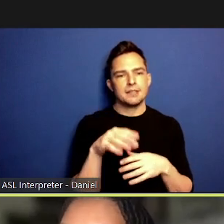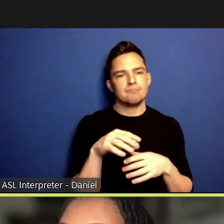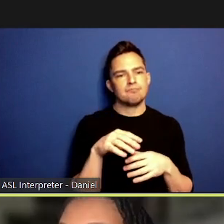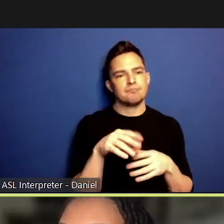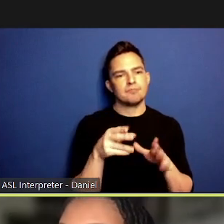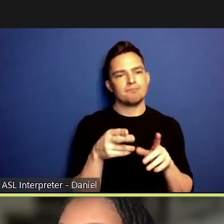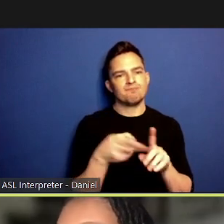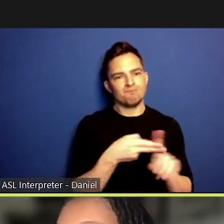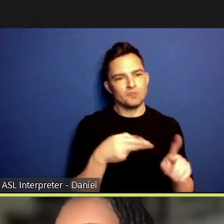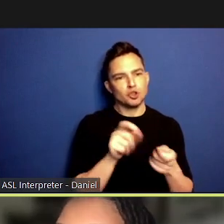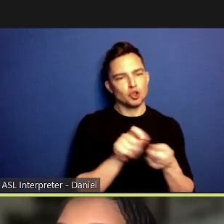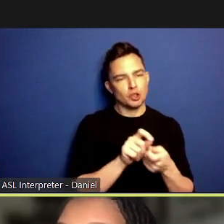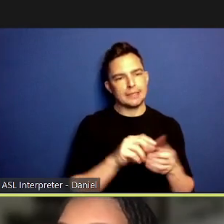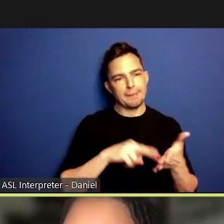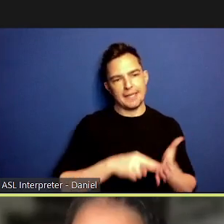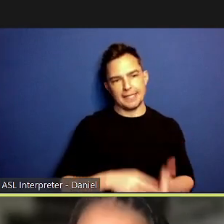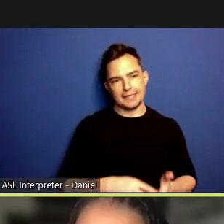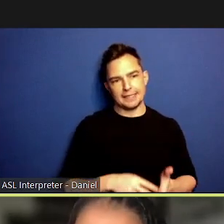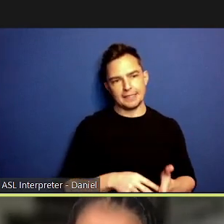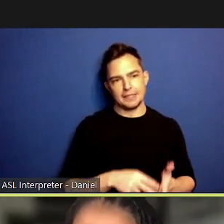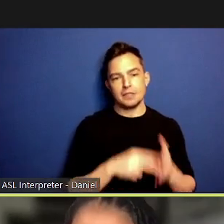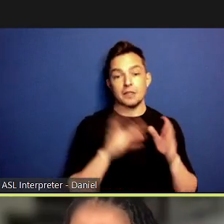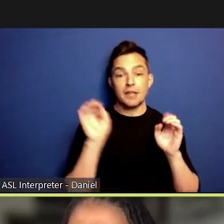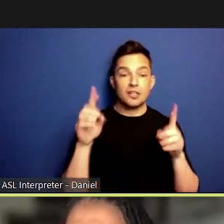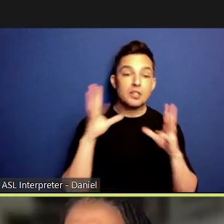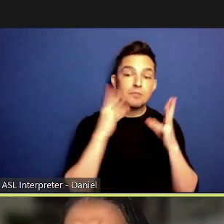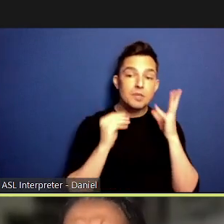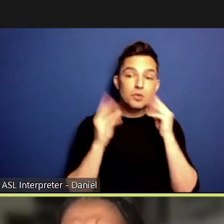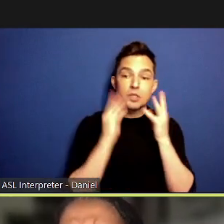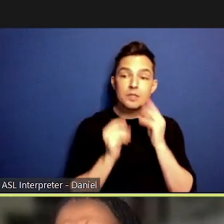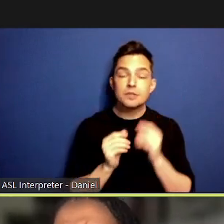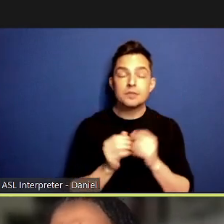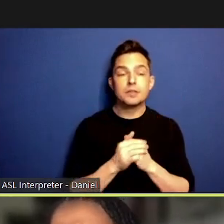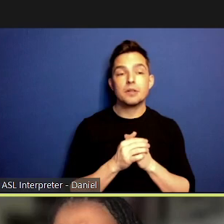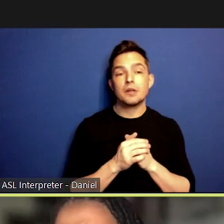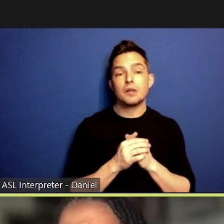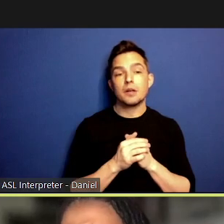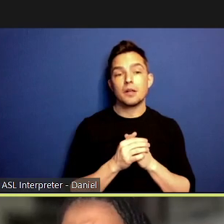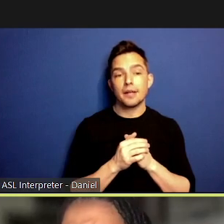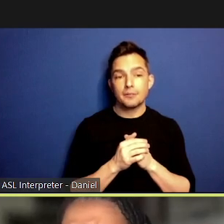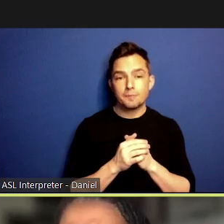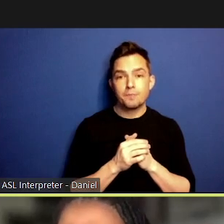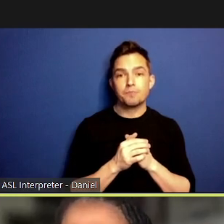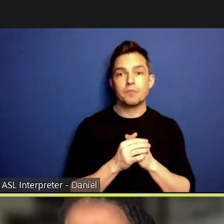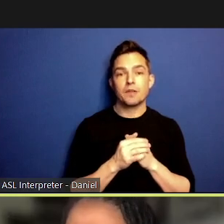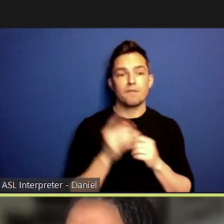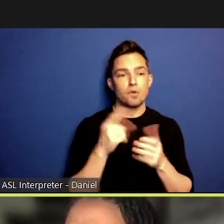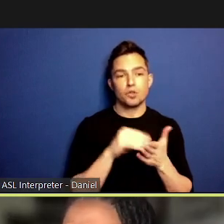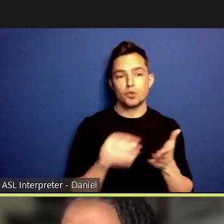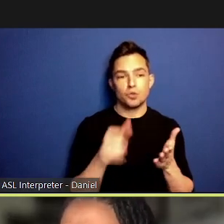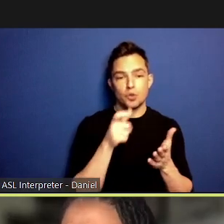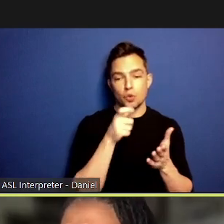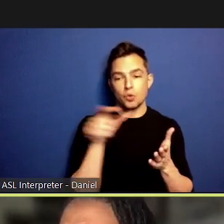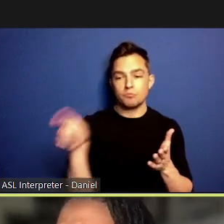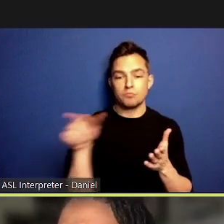we can think about the educational experiences for students who are not white, middle class,